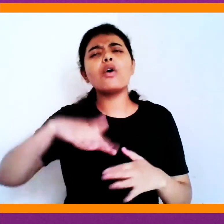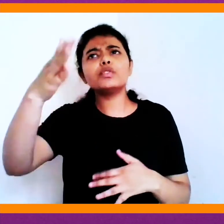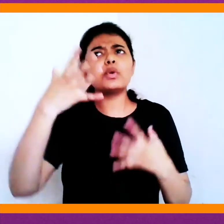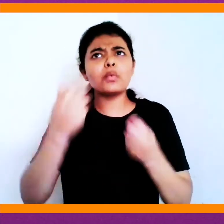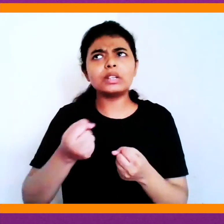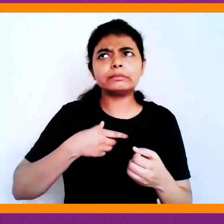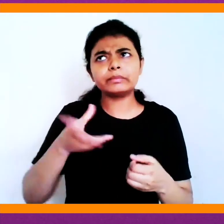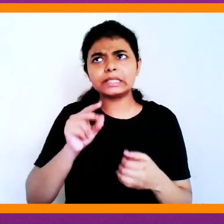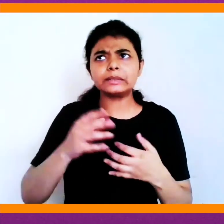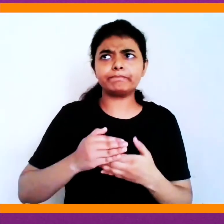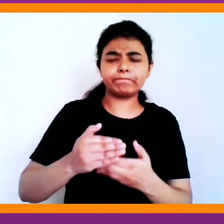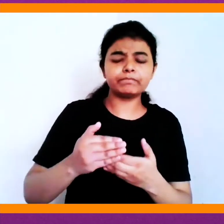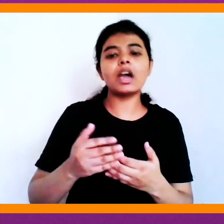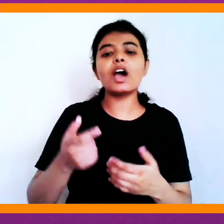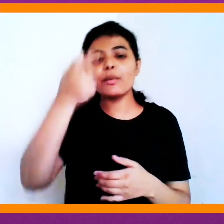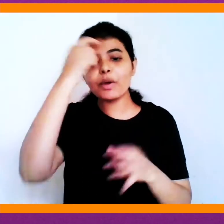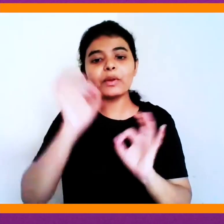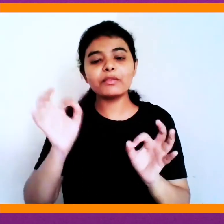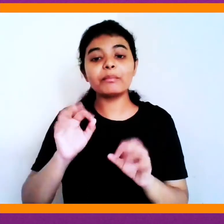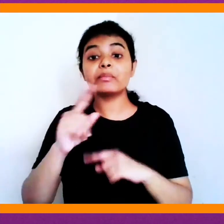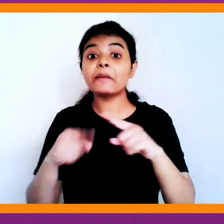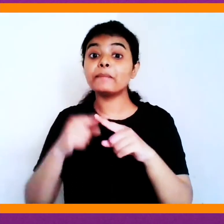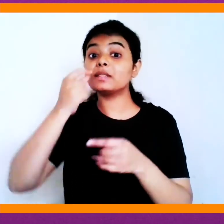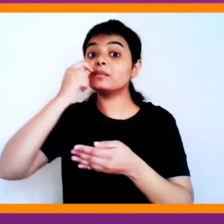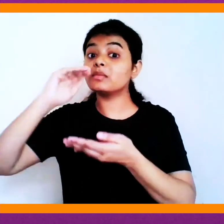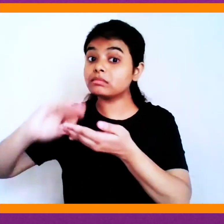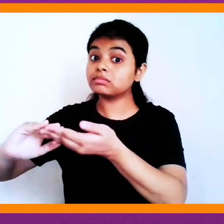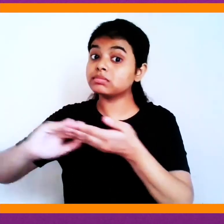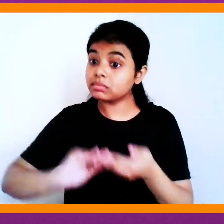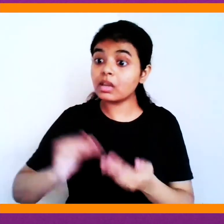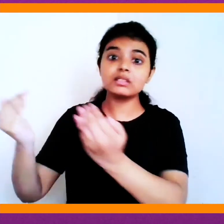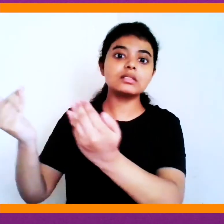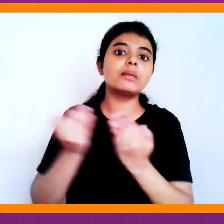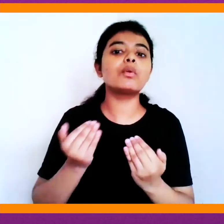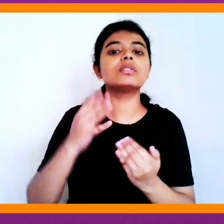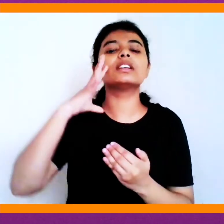abortion is done properly with proper medical care there is no problems about having a baby later